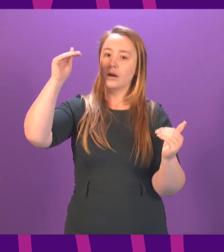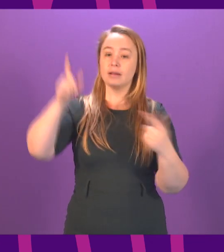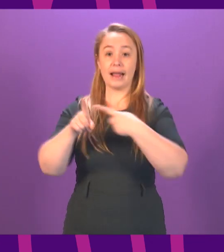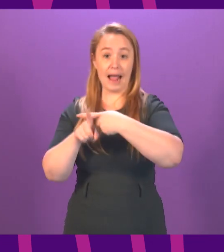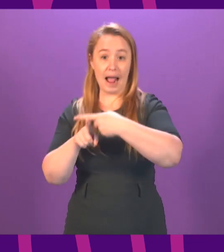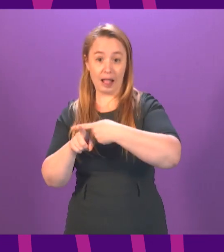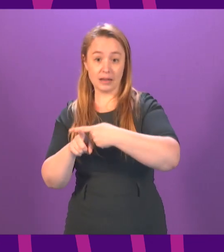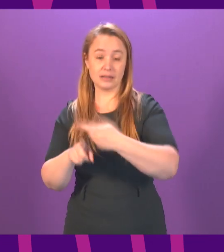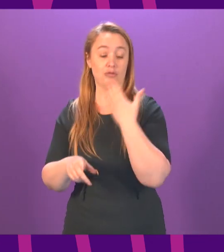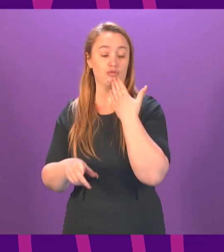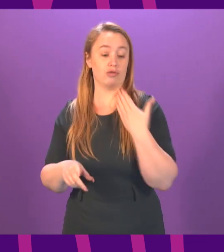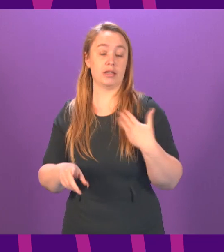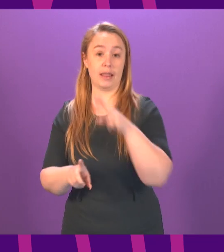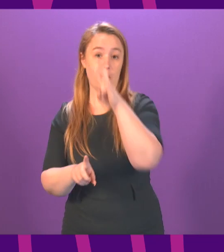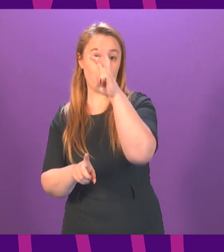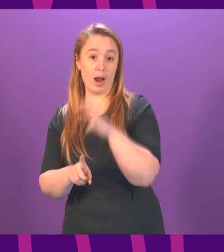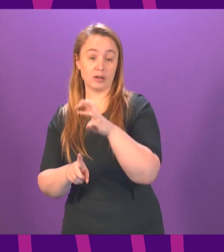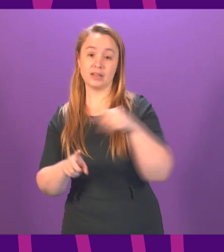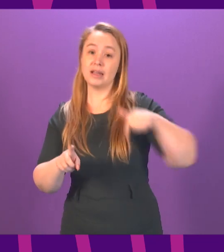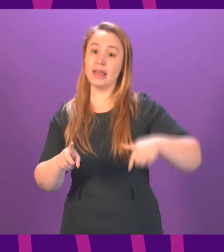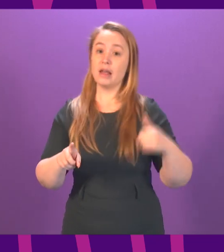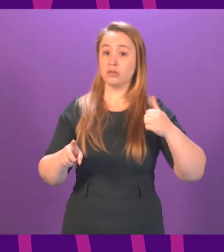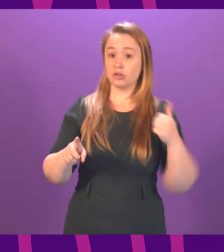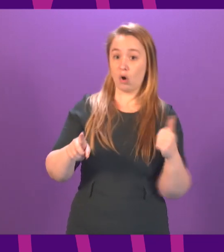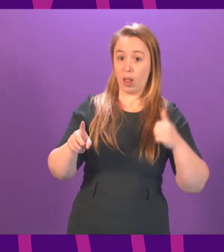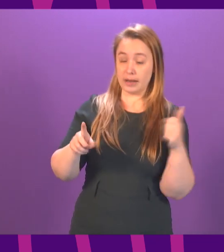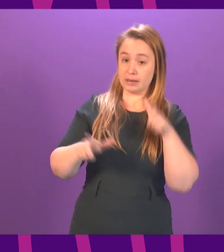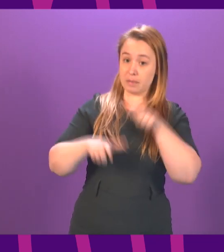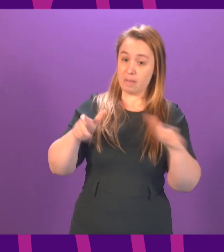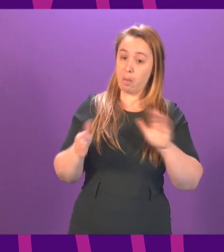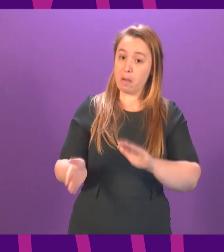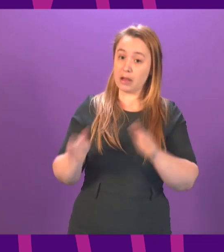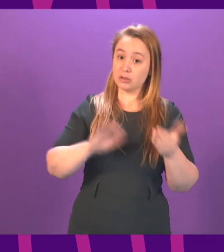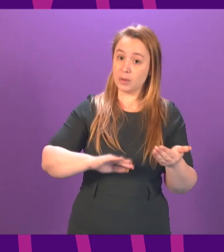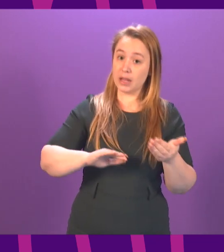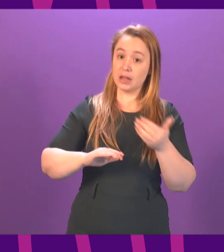more recently, those of Wales. The numbers of people dying are far too high and none of us